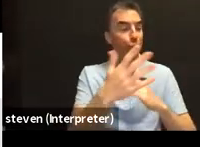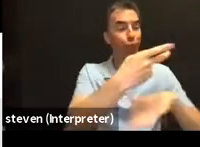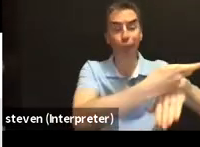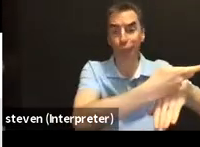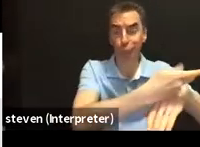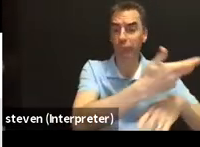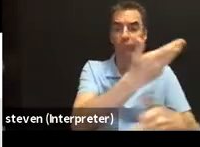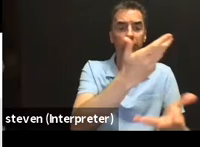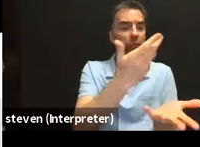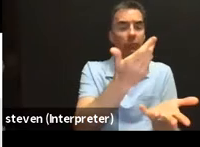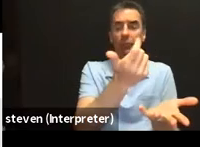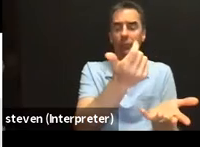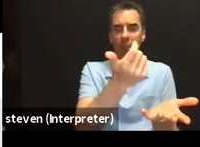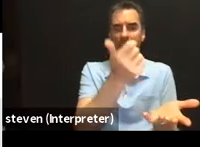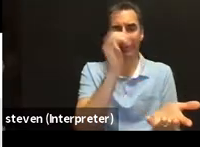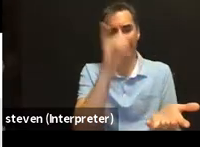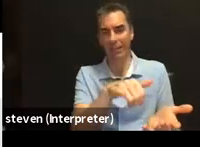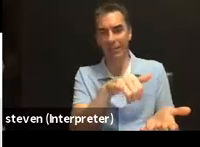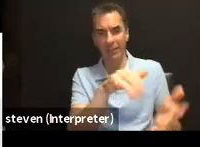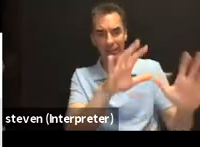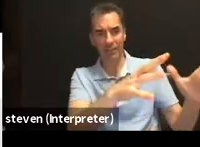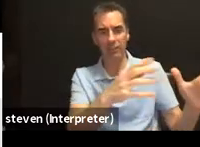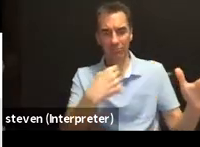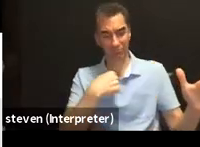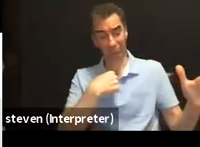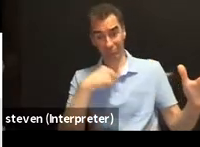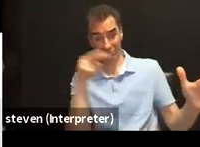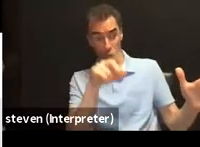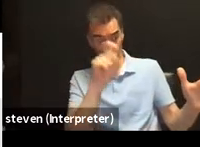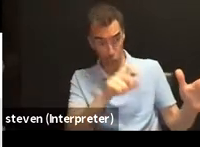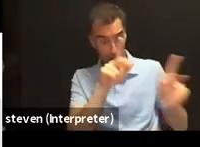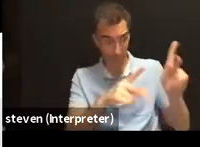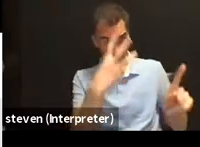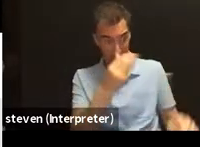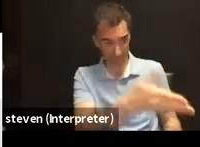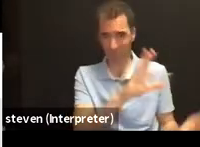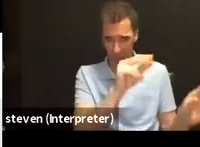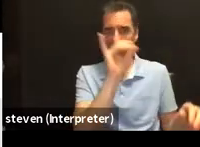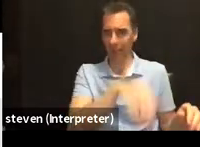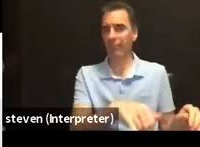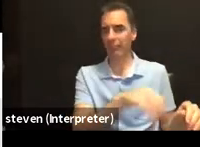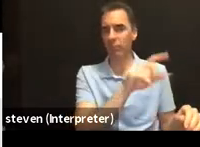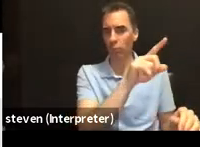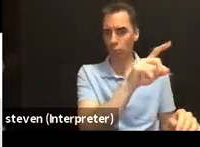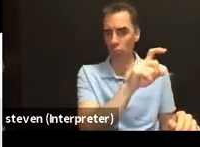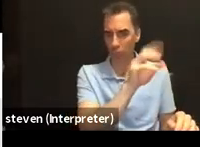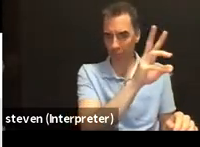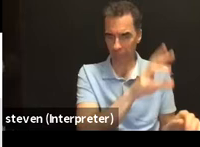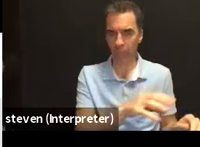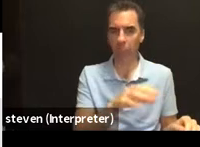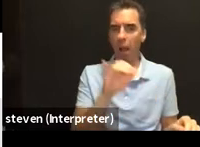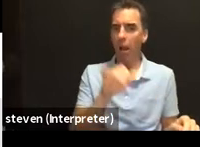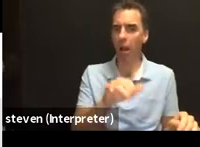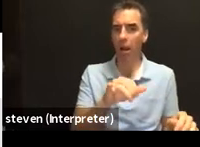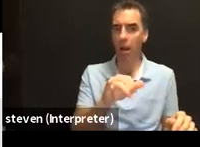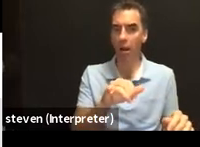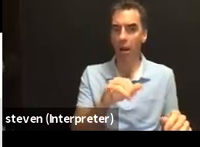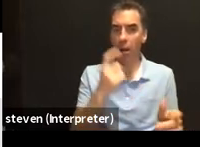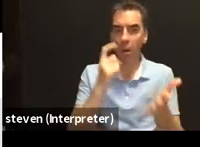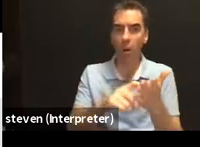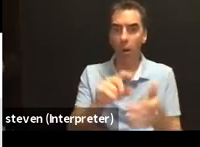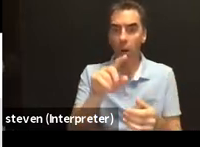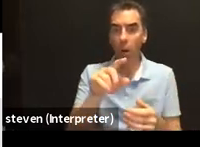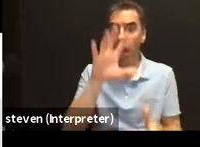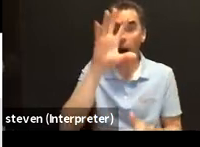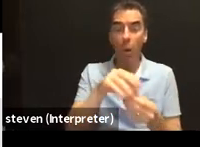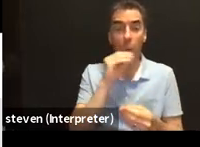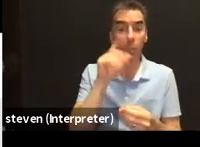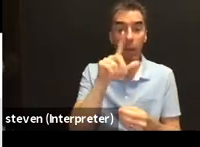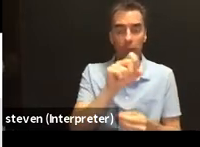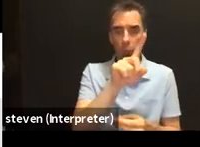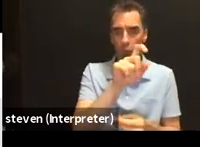maria.rodriguez: Any place that we consider a place not meant for human habitation. So overall the data showed us that we had 128 people experiencing homelessness within the ages of 18 to 24